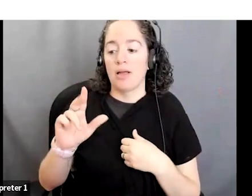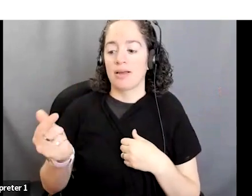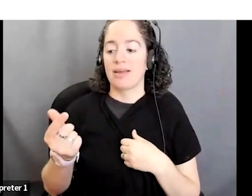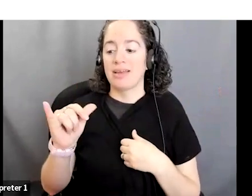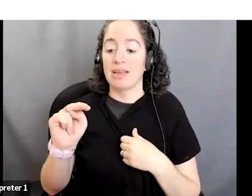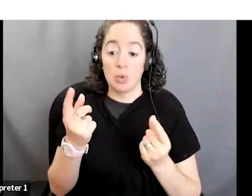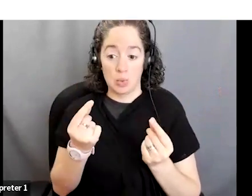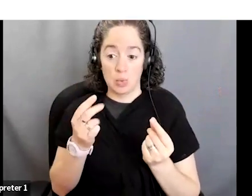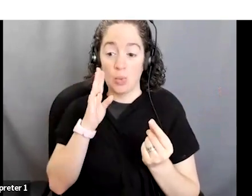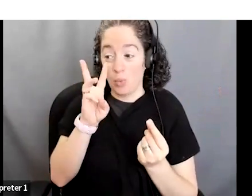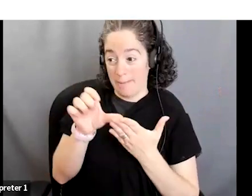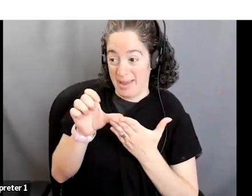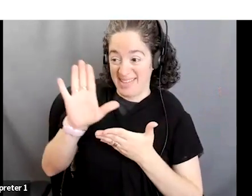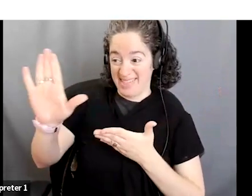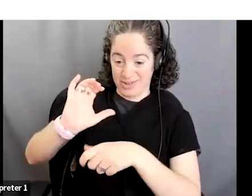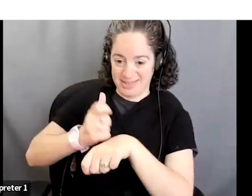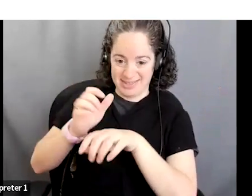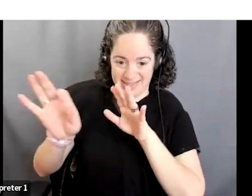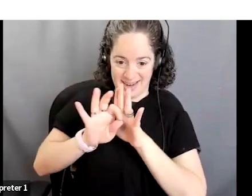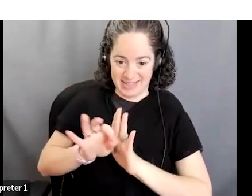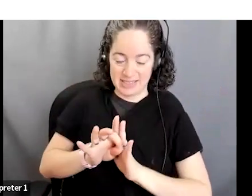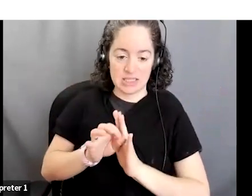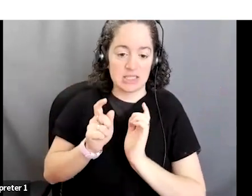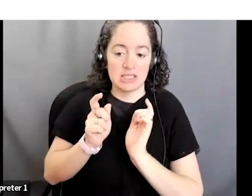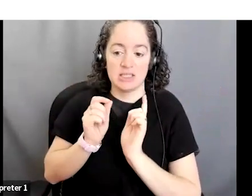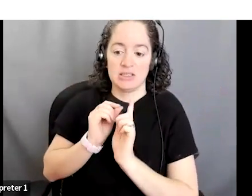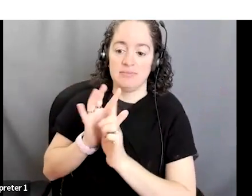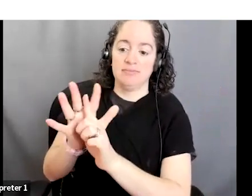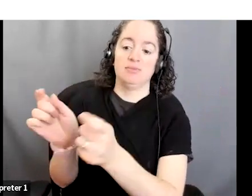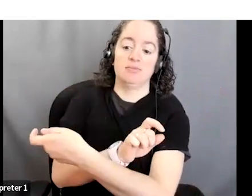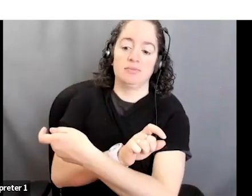Most websites don't have just one form.